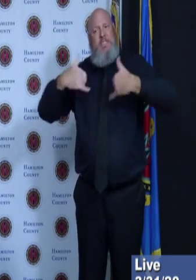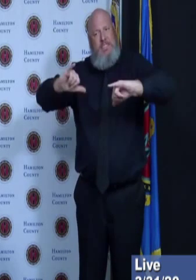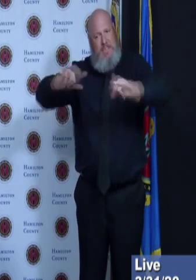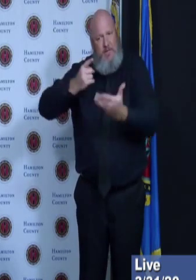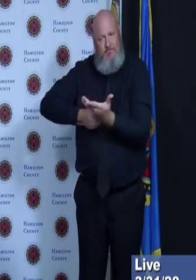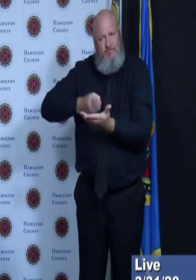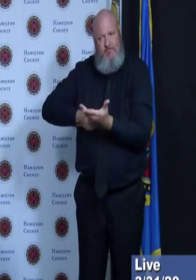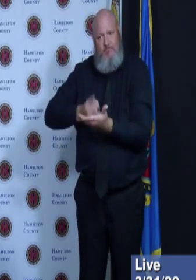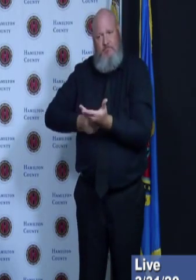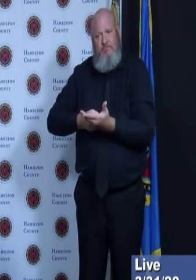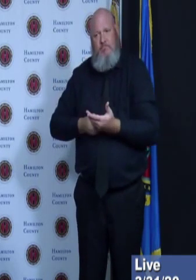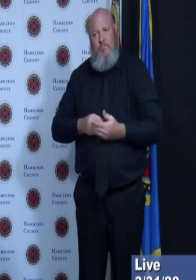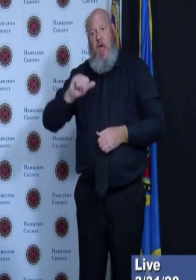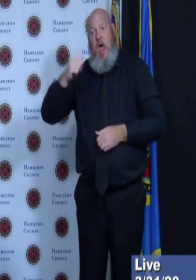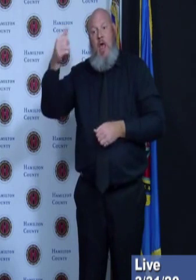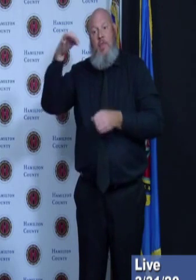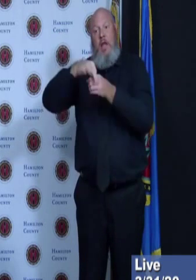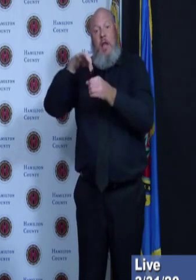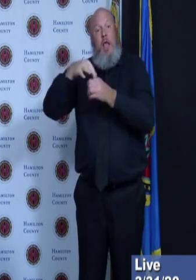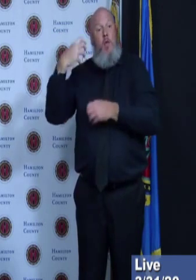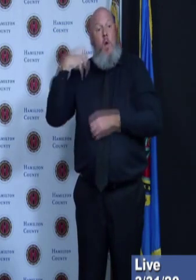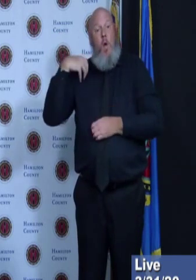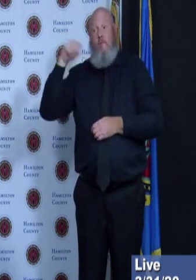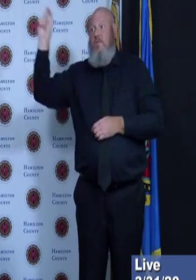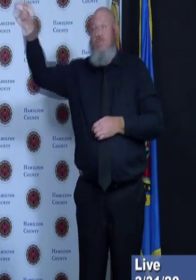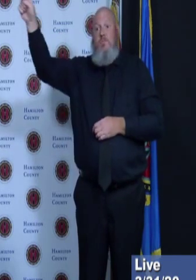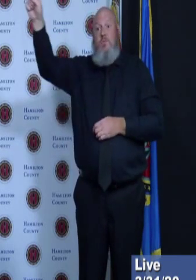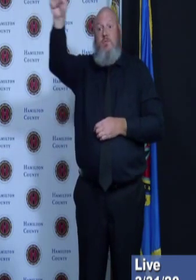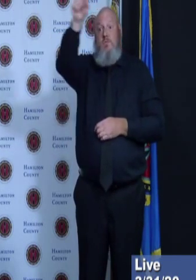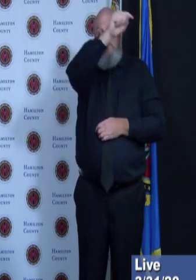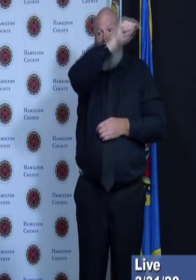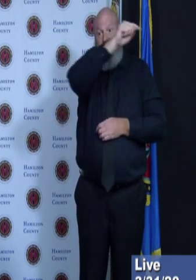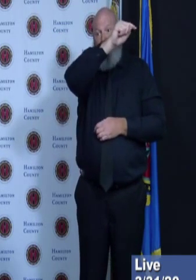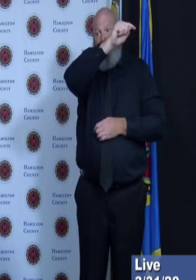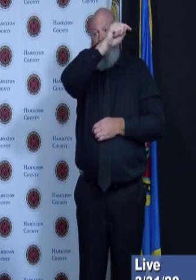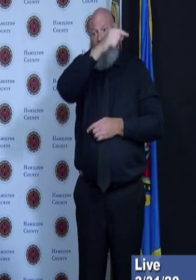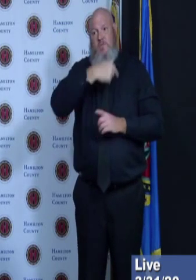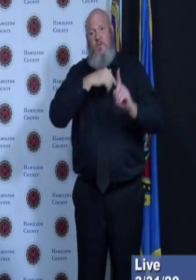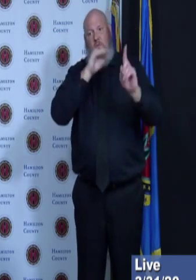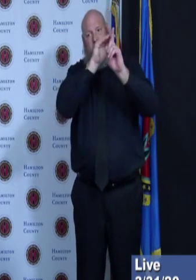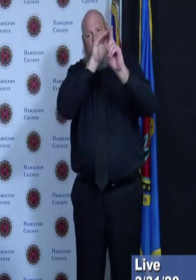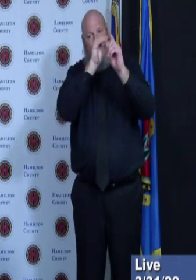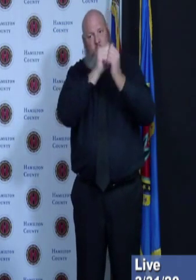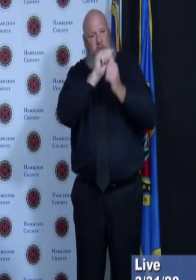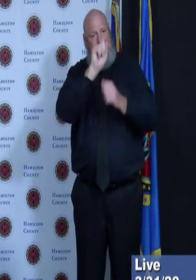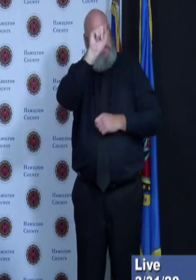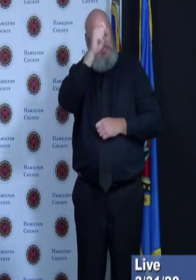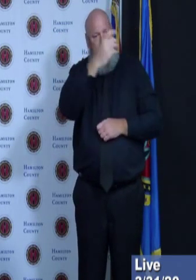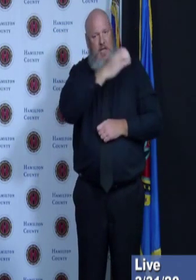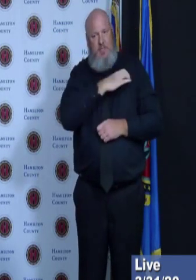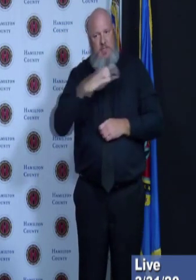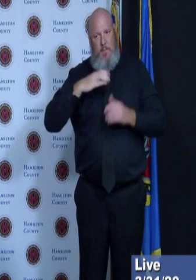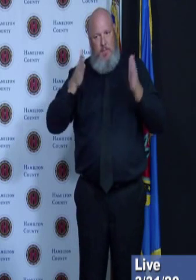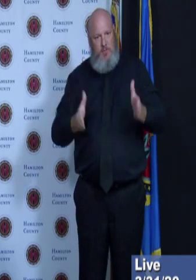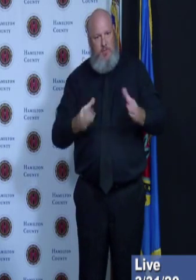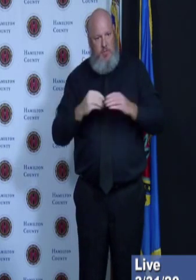commissioner in Columbus in order to make that happen so we have had conversations about that